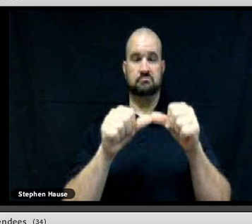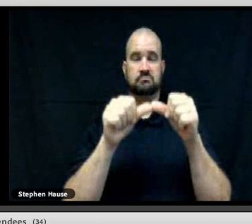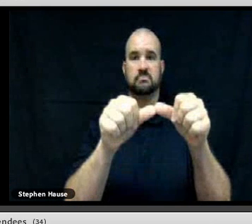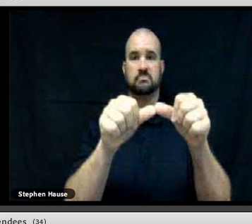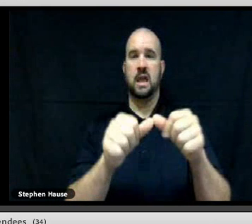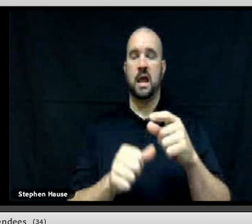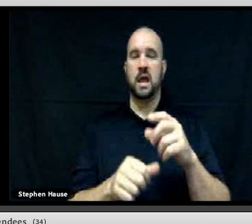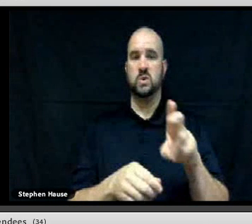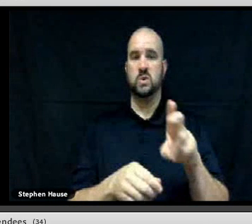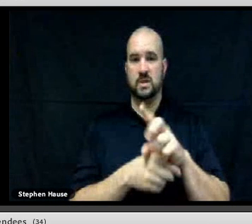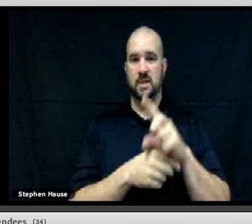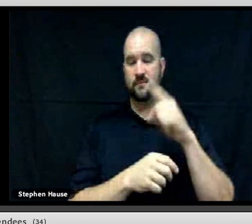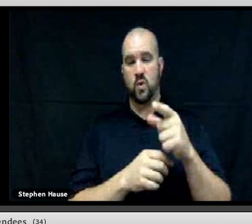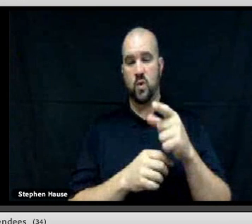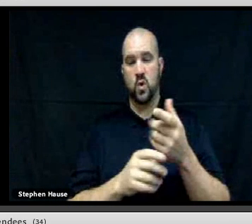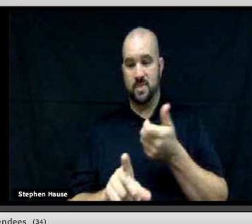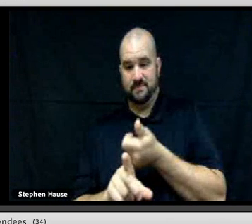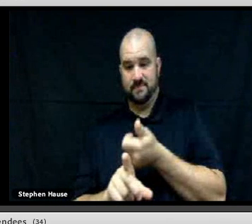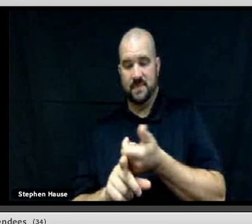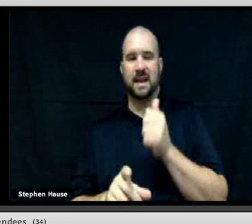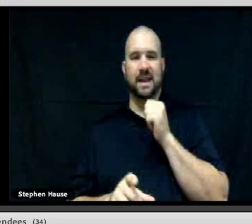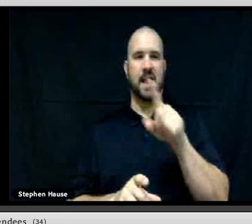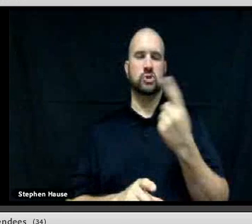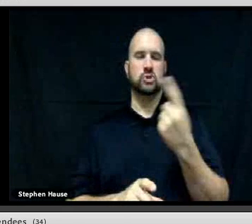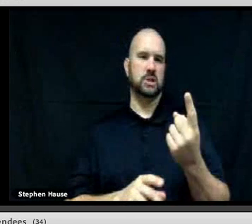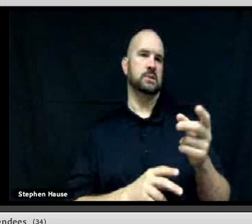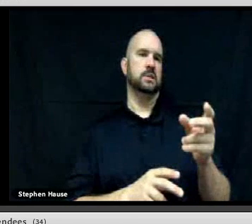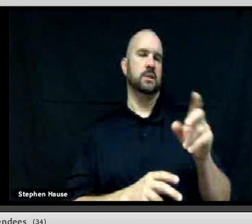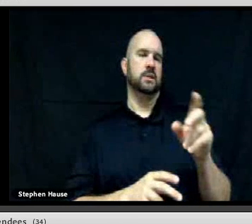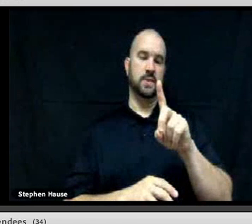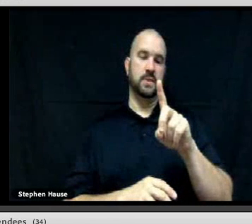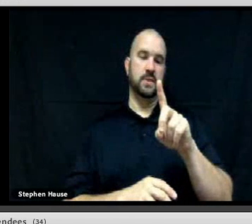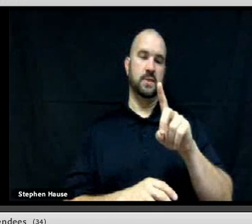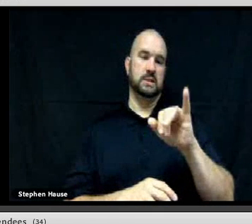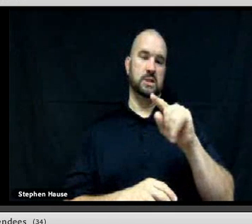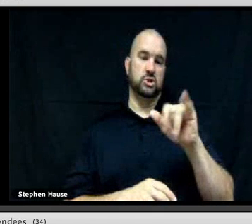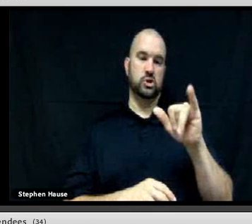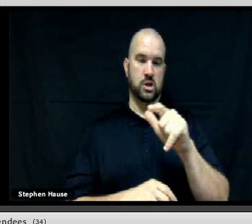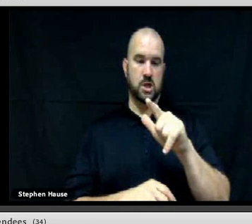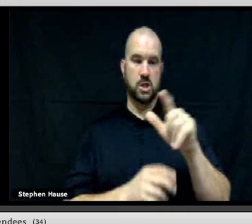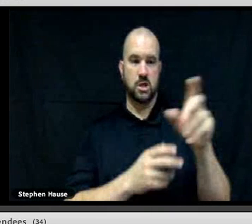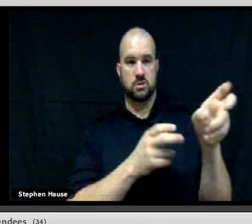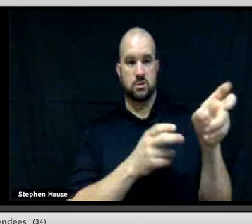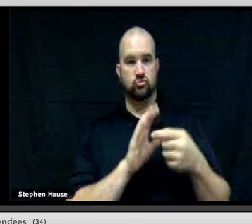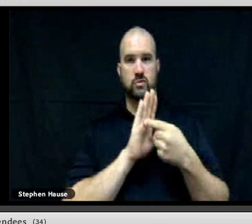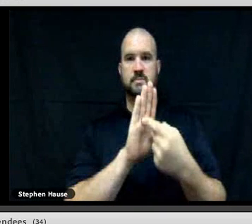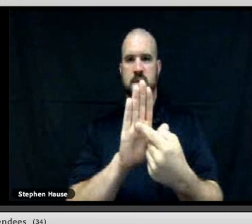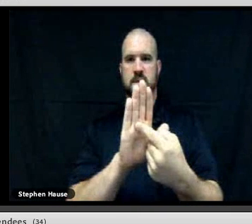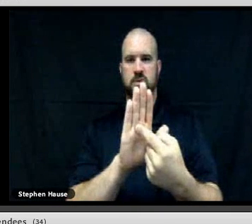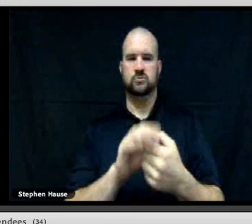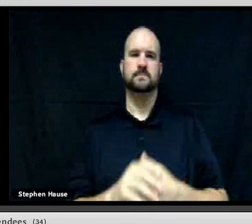is going to be really important, as well. Um, this can be complex where multiple versions exist of an object.